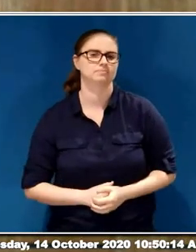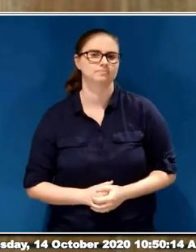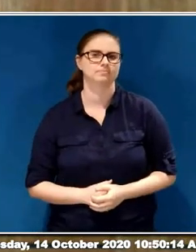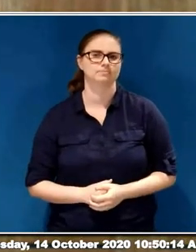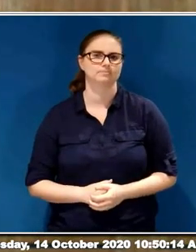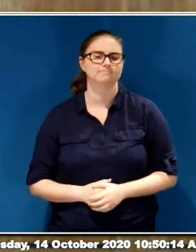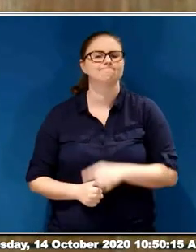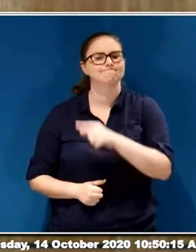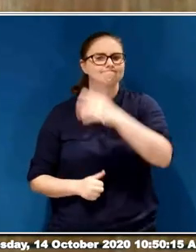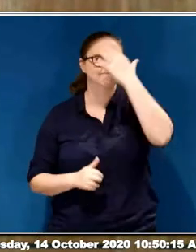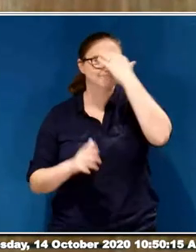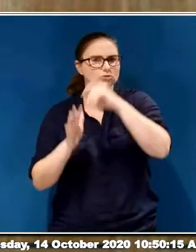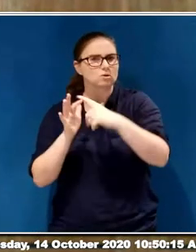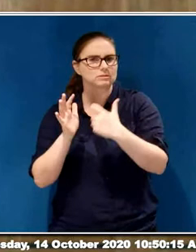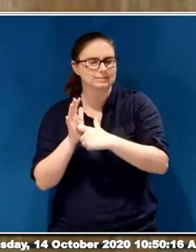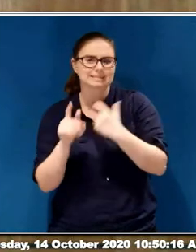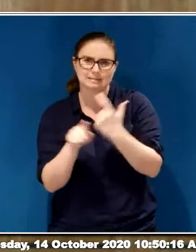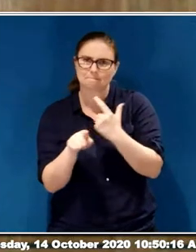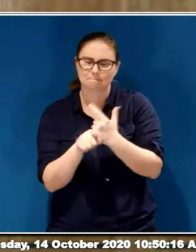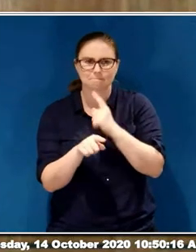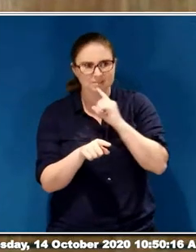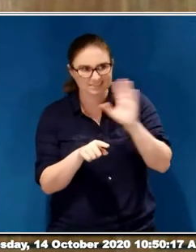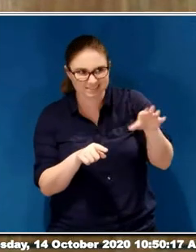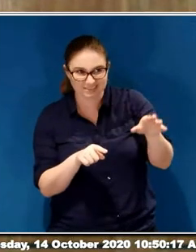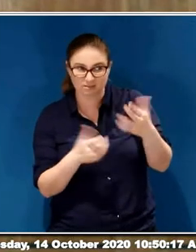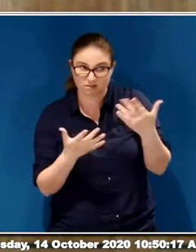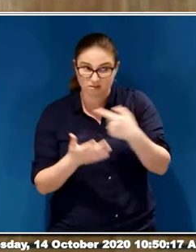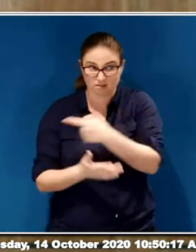in terms of dignity, that when they're particularly walking through school